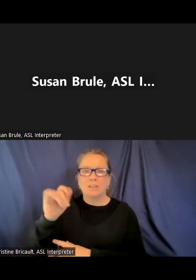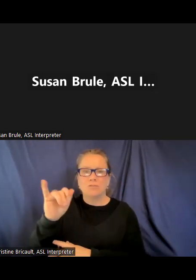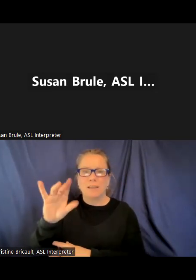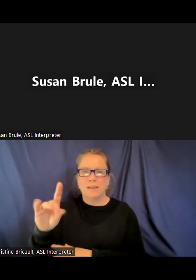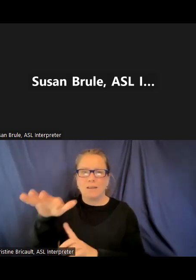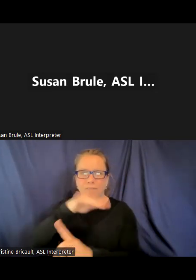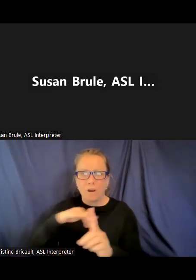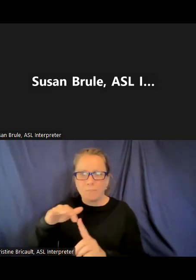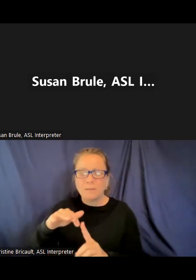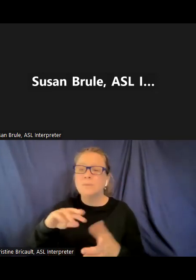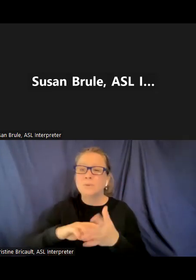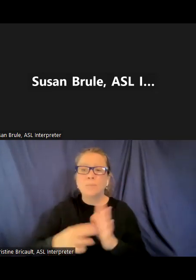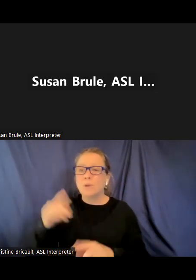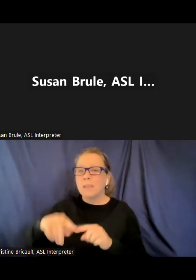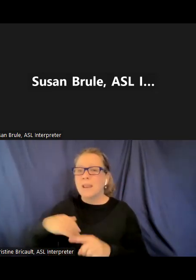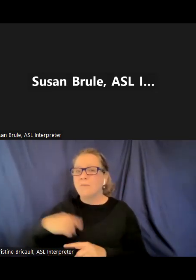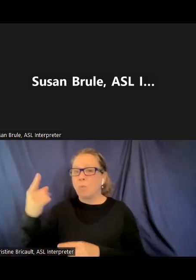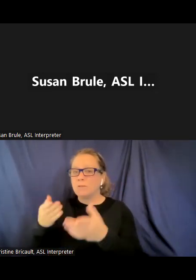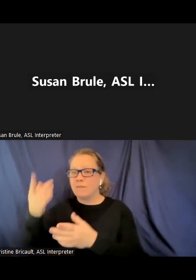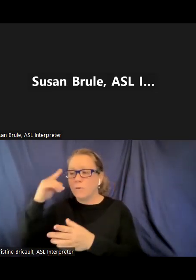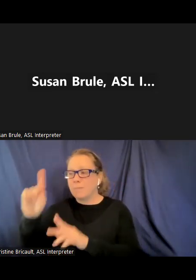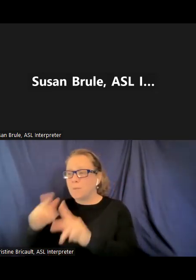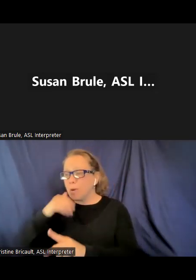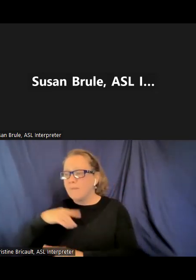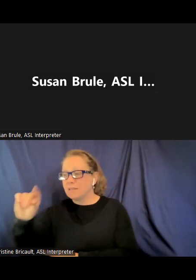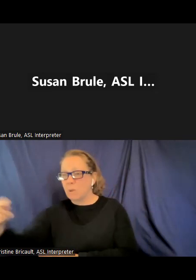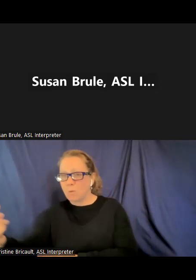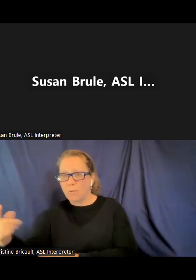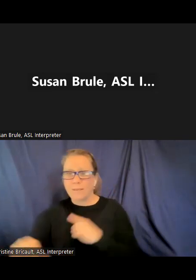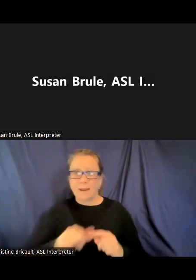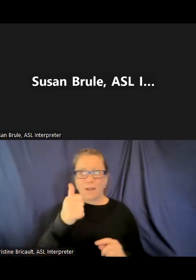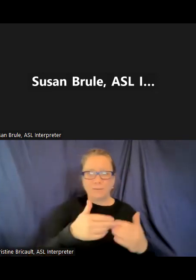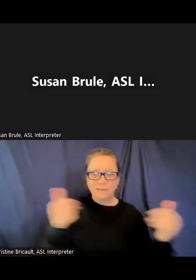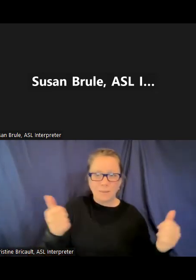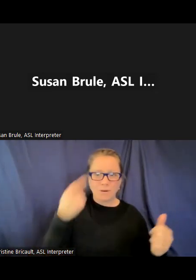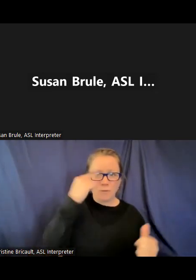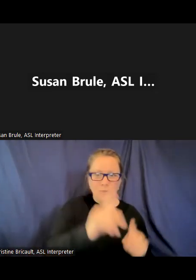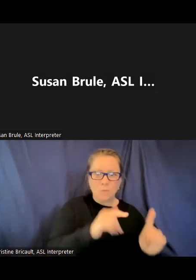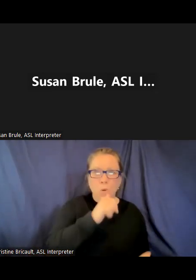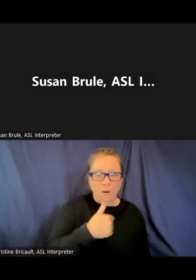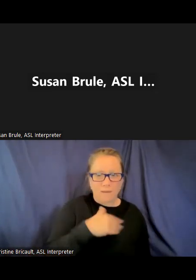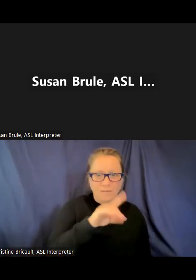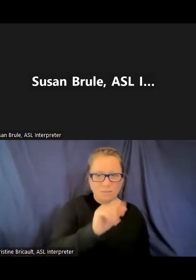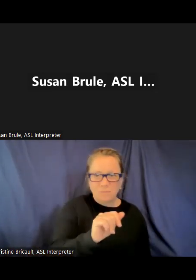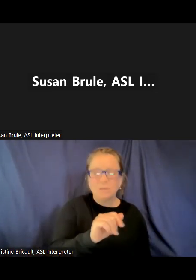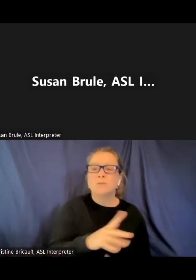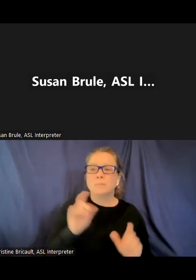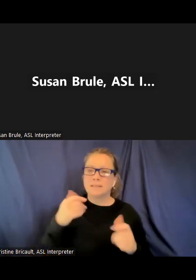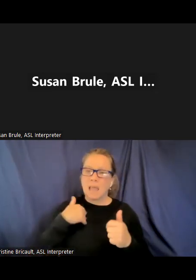for people with disabilities and another service for people without disabilities. You need to provide integrative services whenever possible.